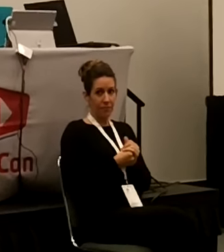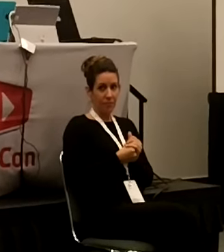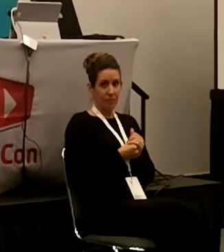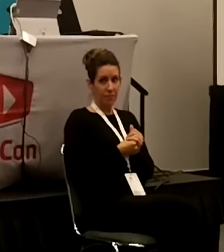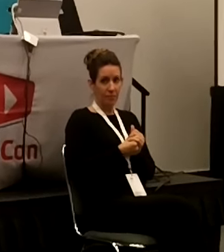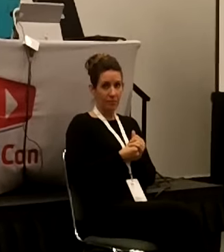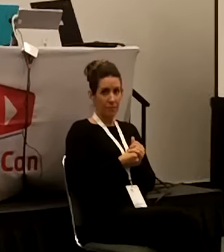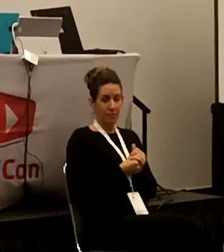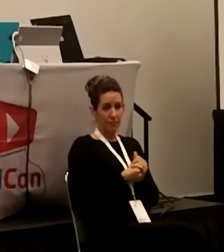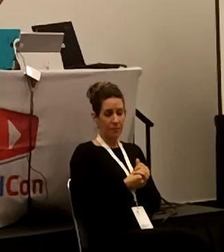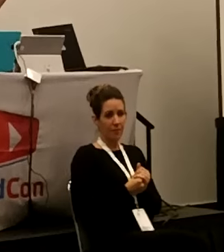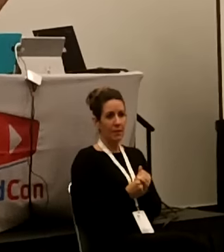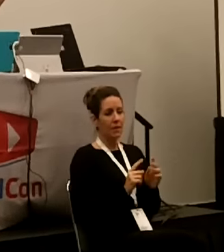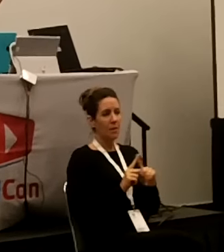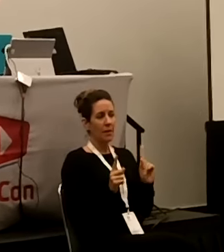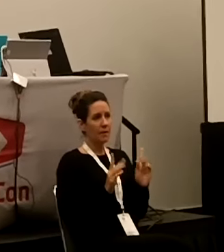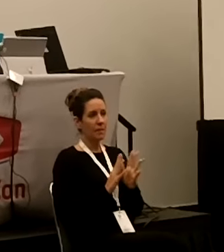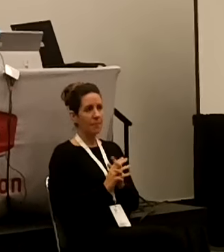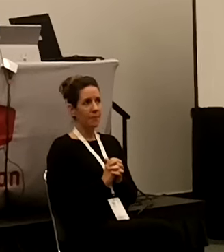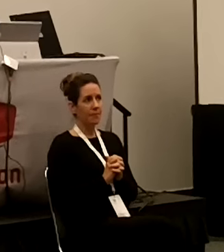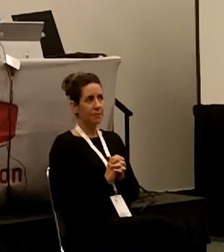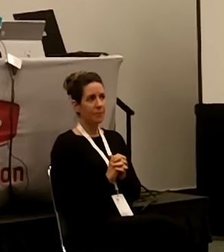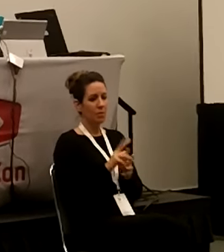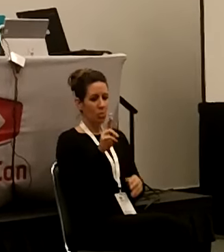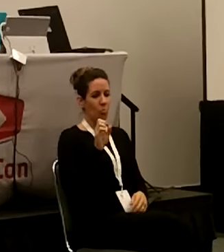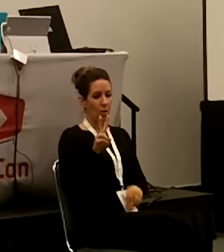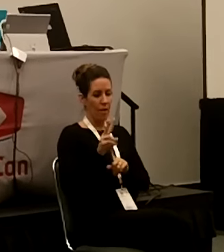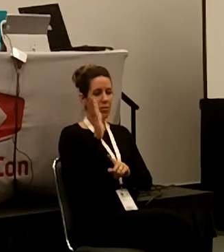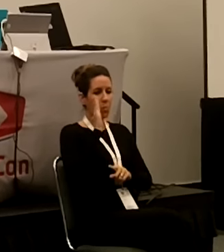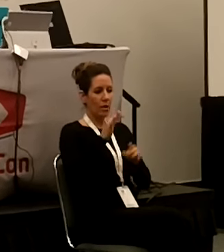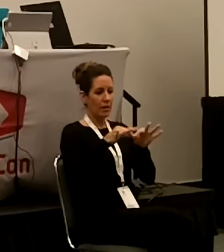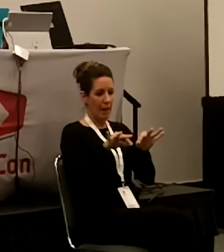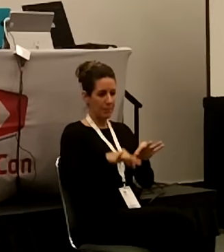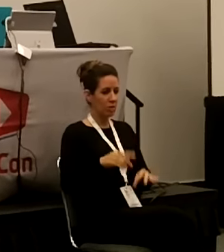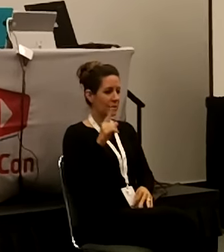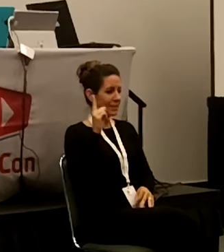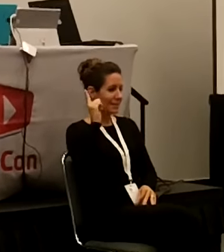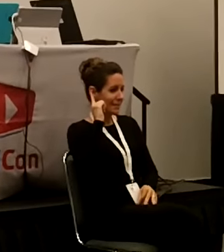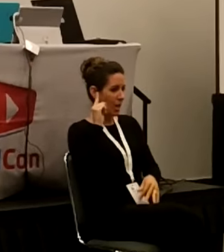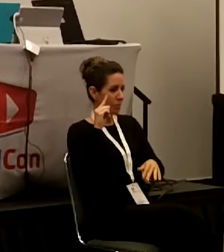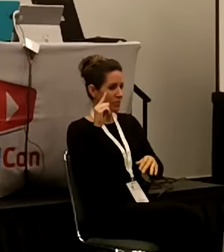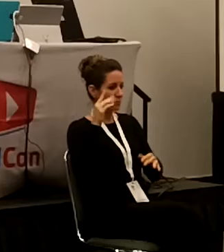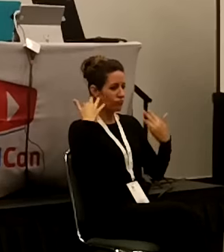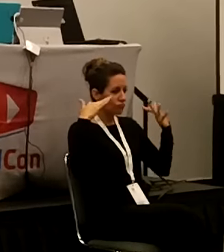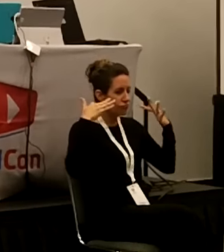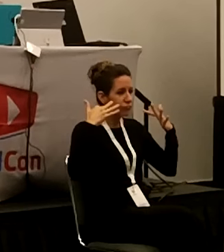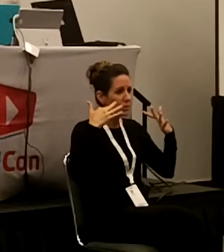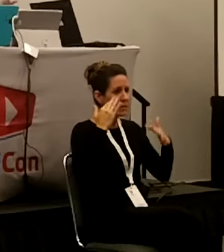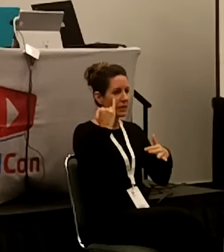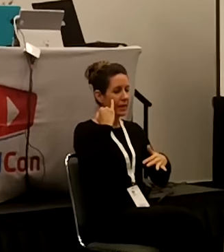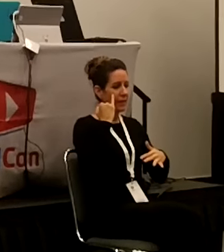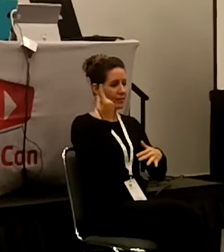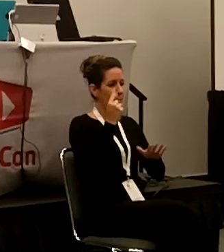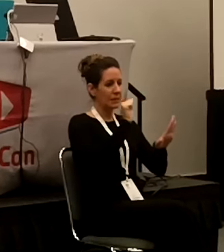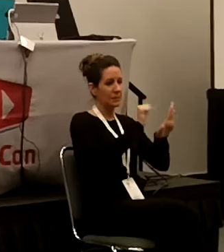Anyway, but yeah, Rev will caption sound effects, if somebody's banging on a door or coughing